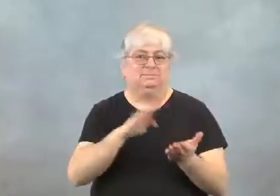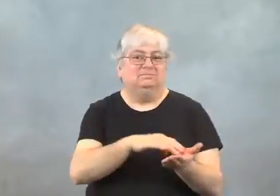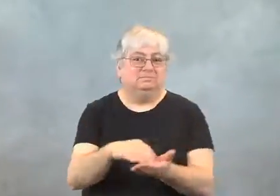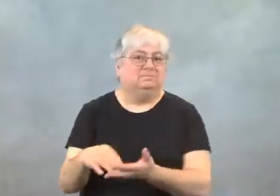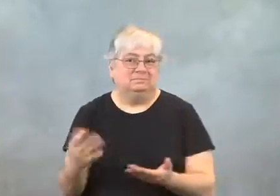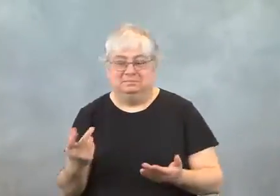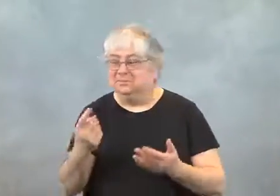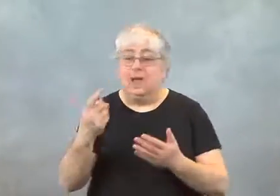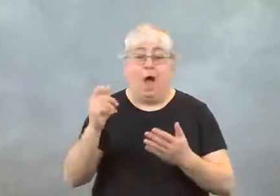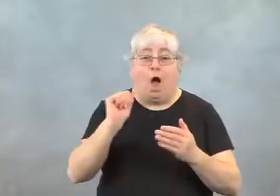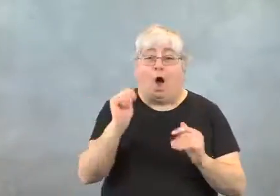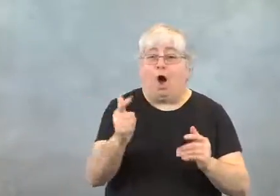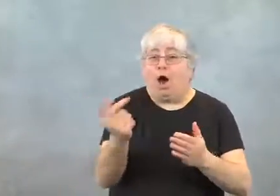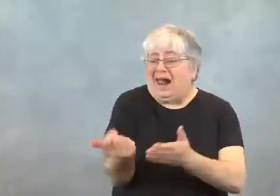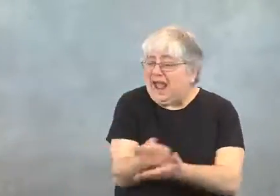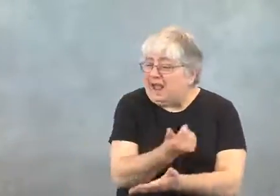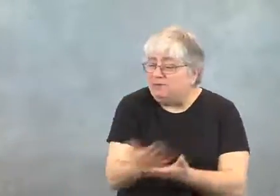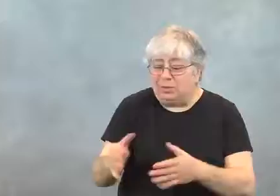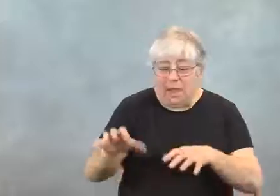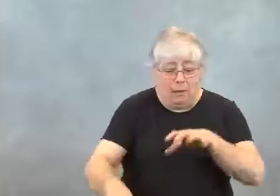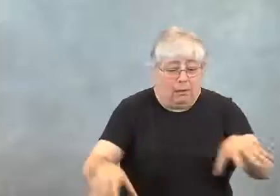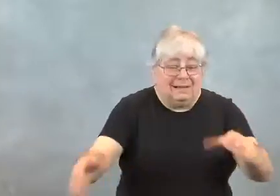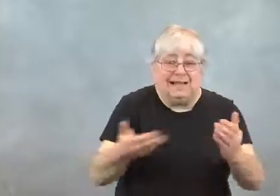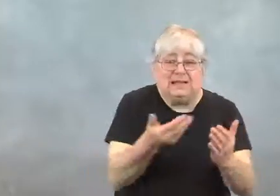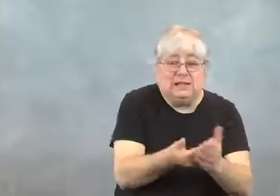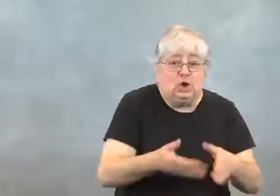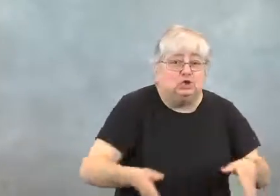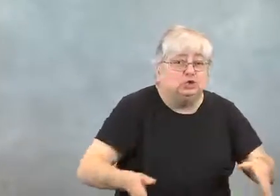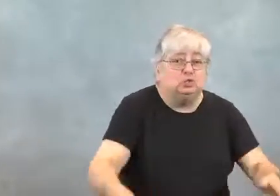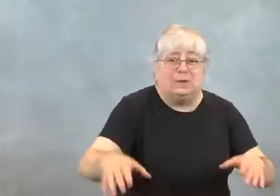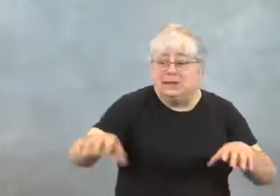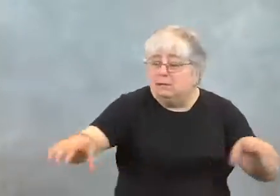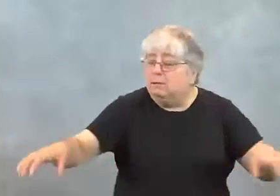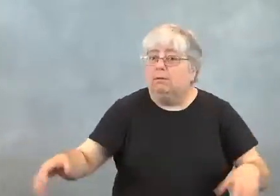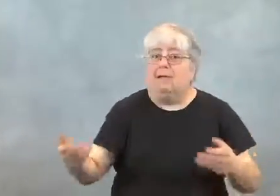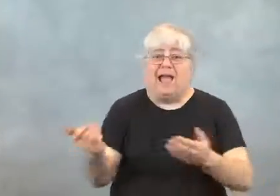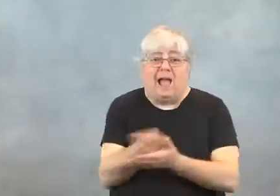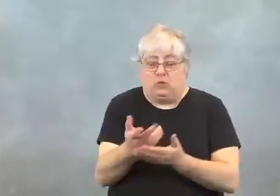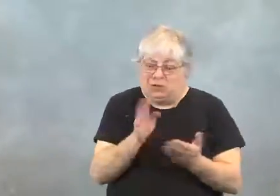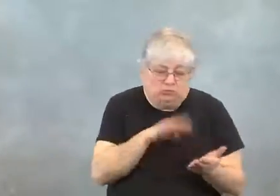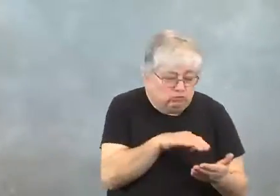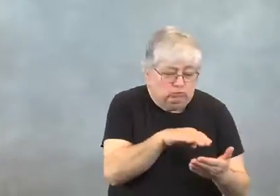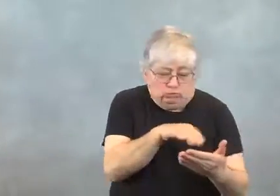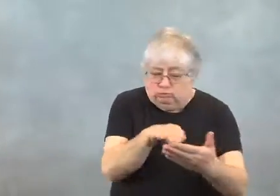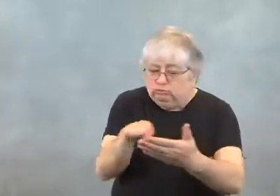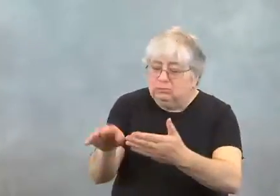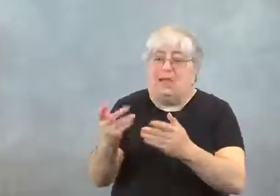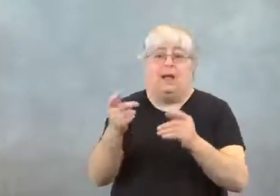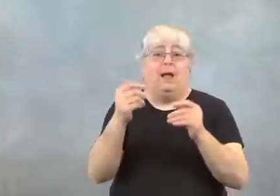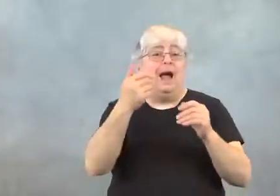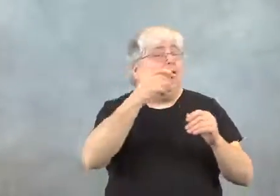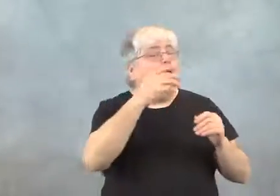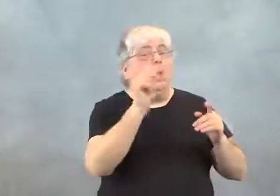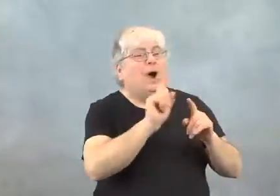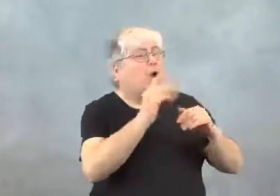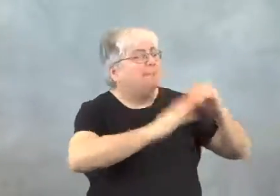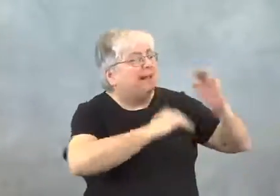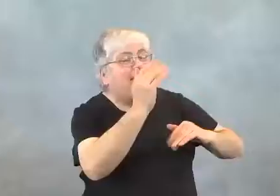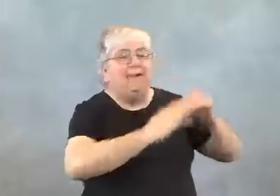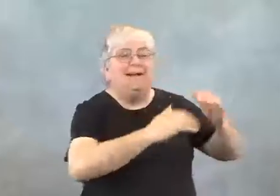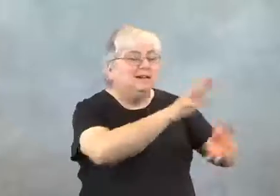They sniffed everything that was near the street.